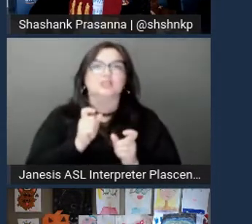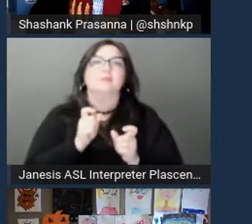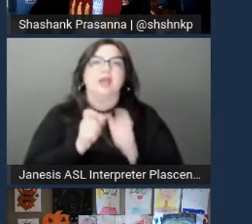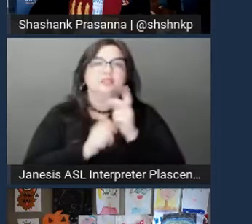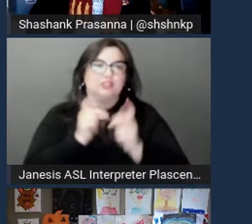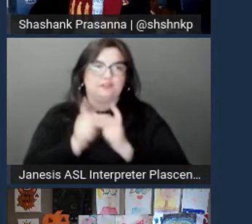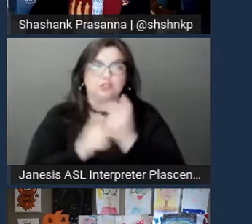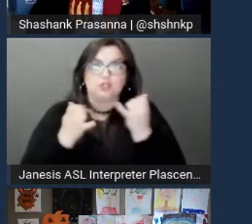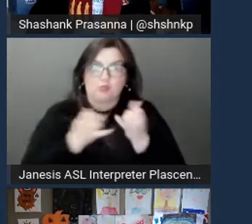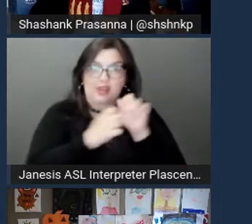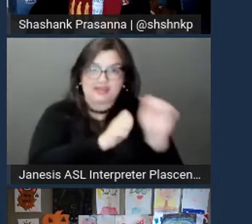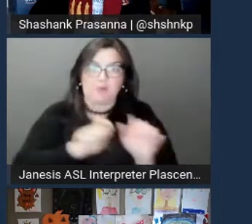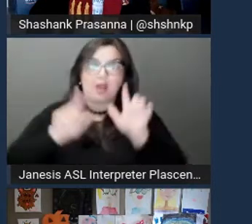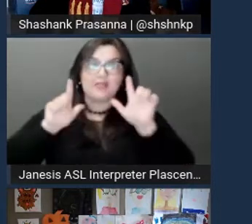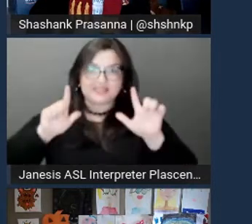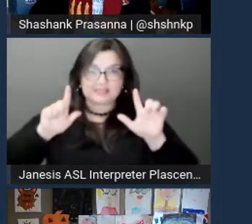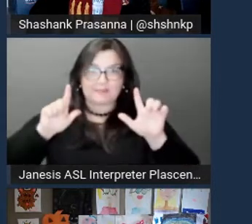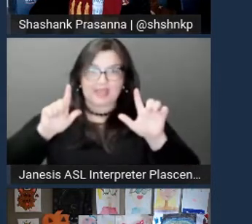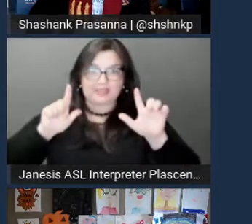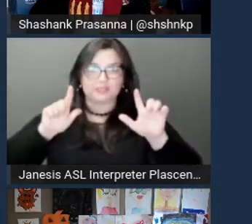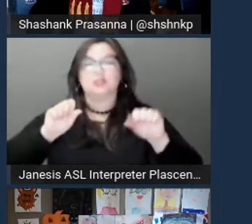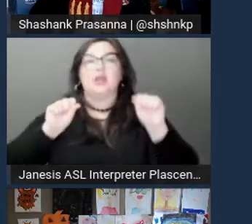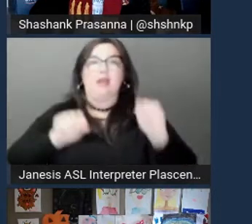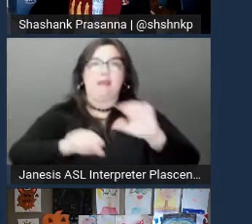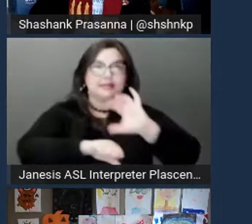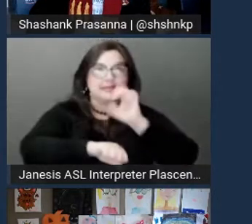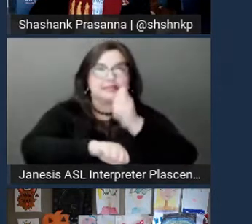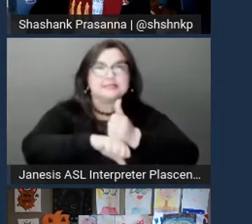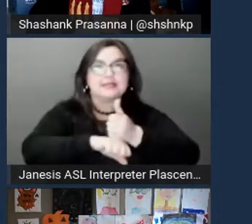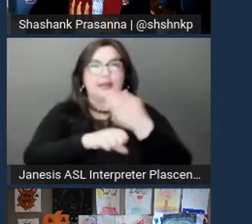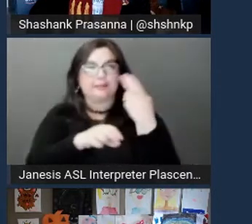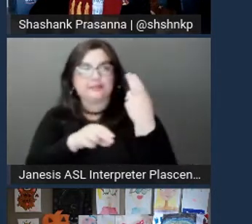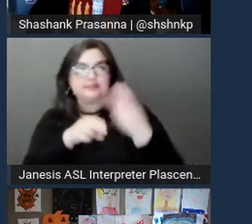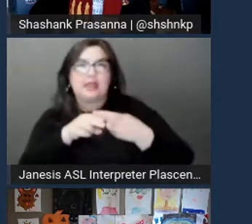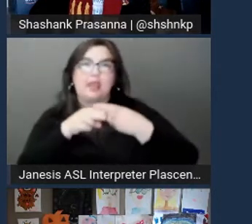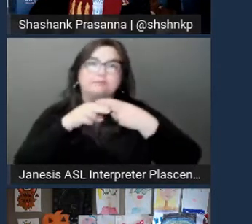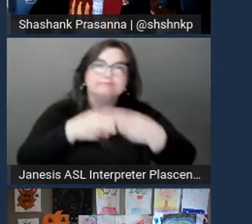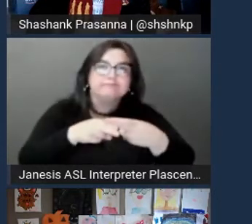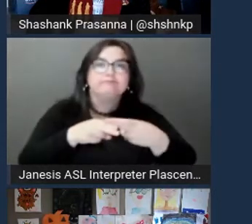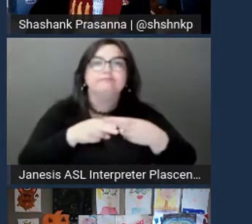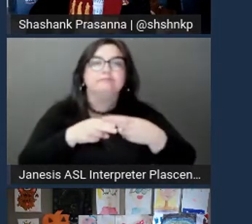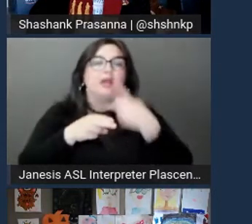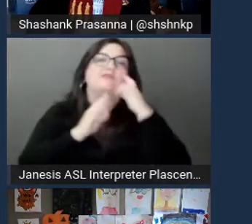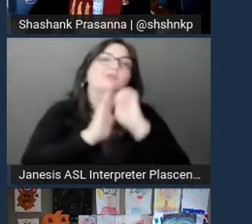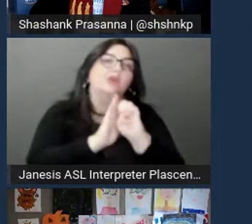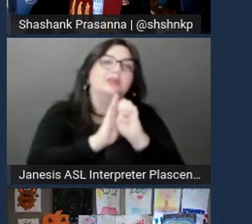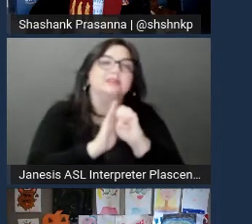I'm, I can set the name for my Custom Engine Versions. For example, I prefer using this